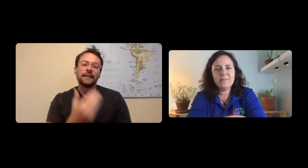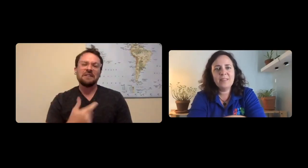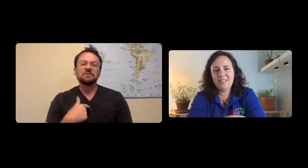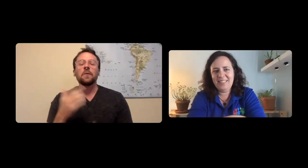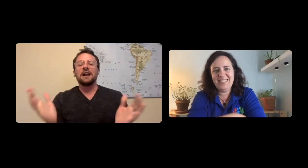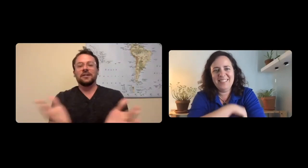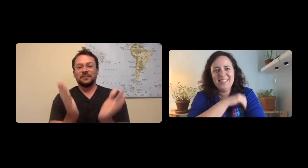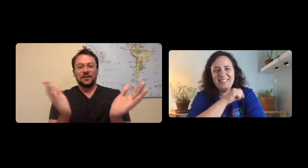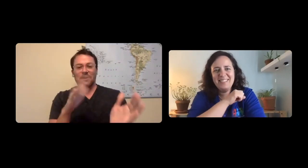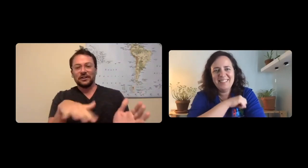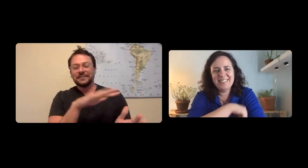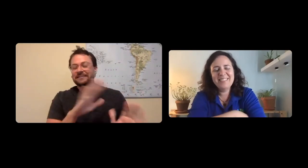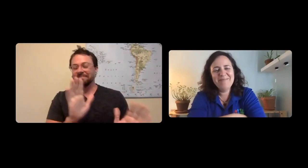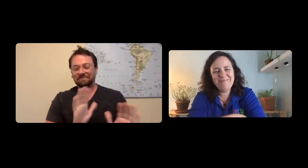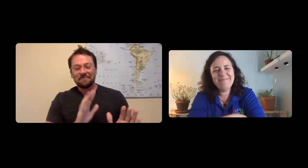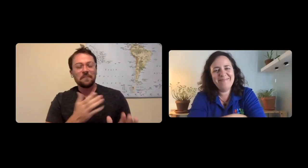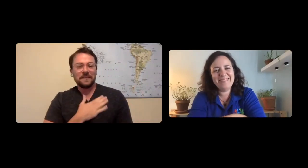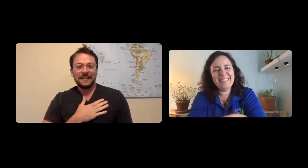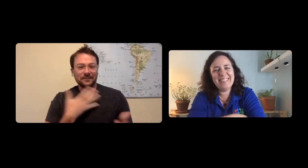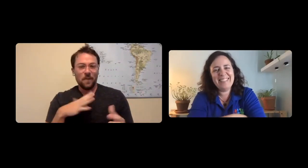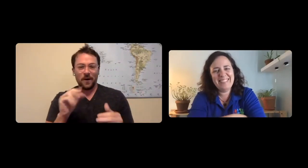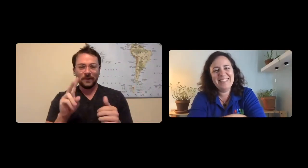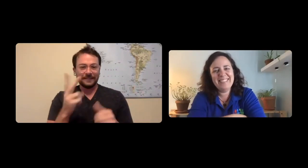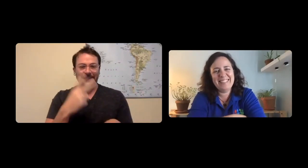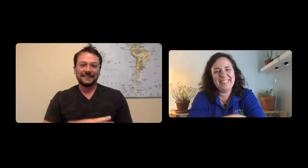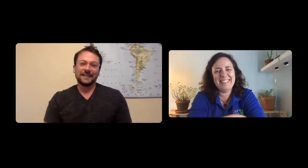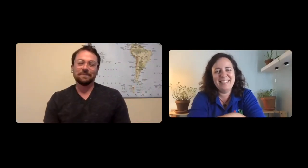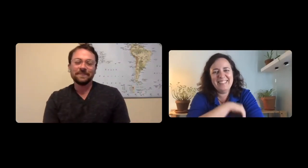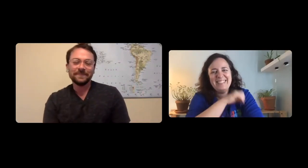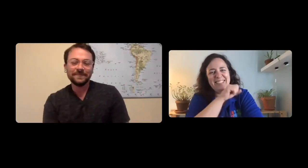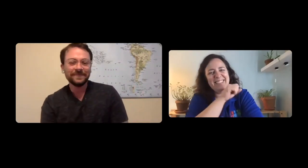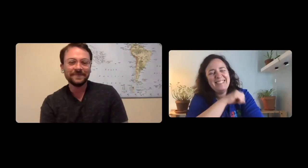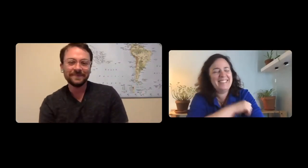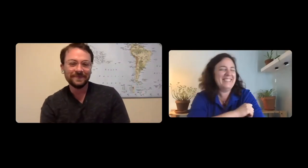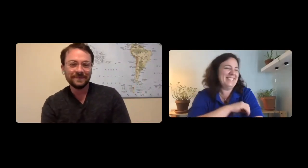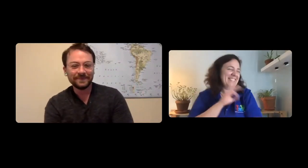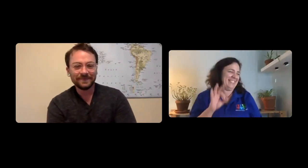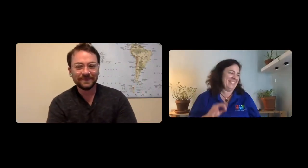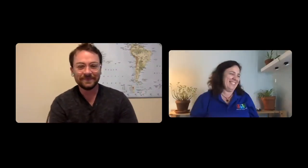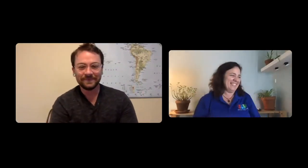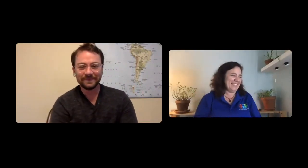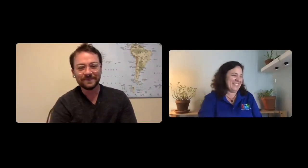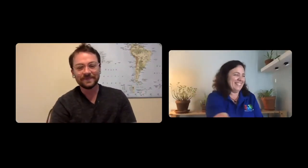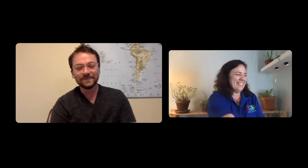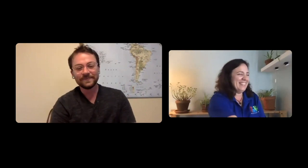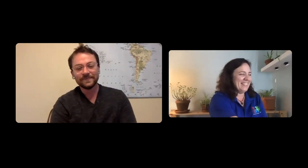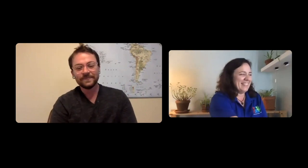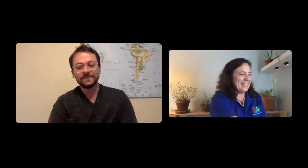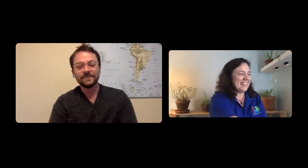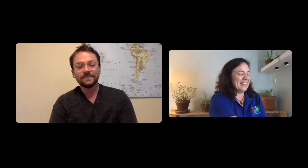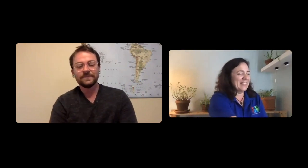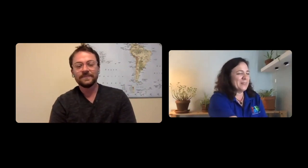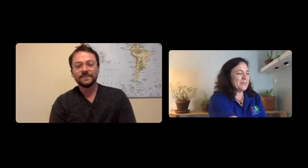And if you do that once as a young teenager, and then you to do it again, that's a really